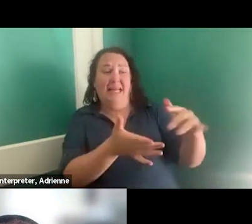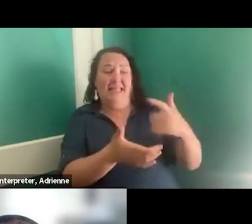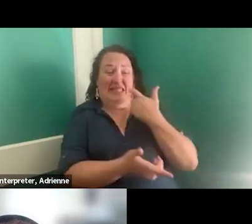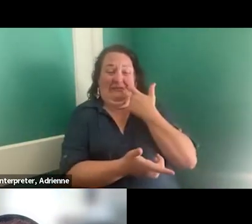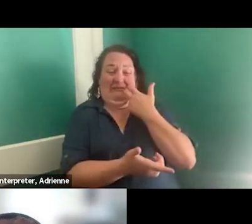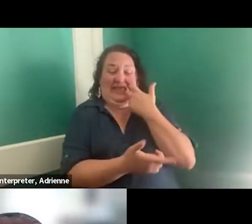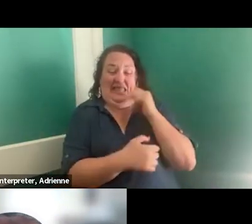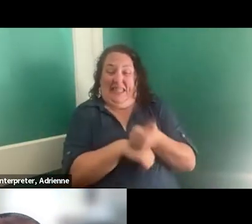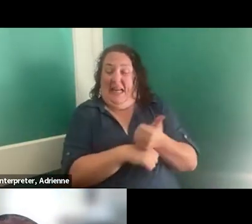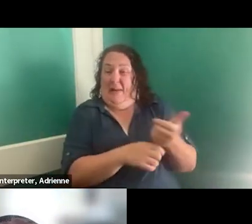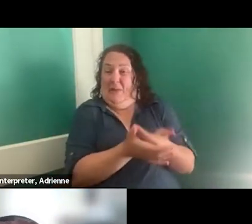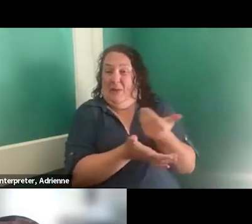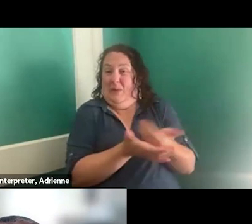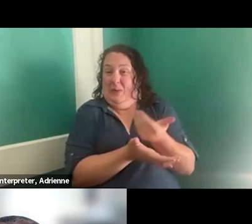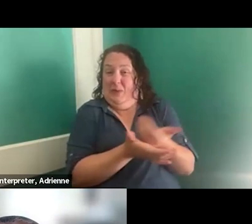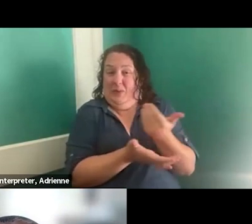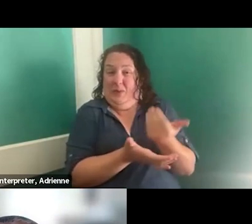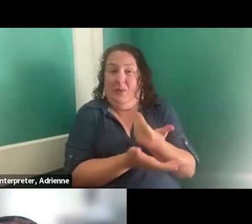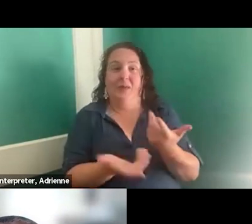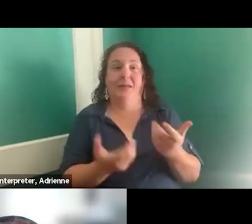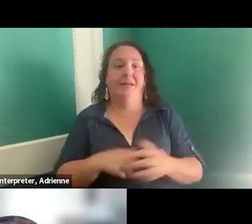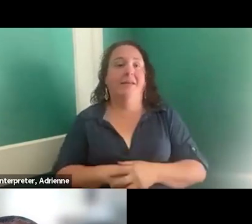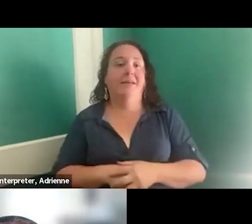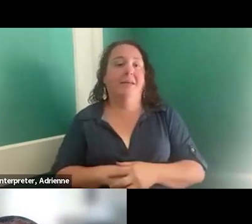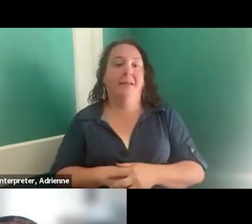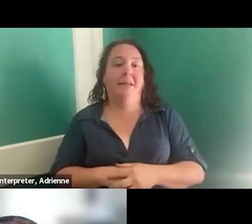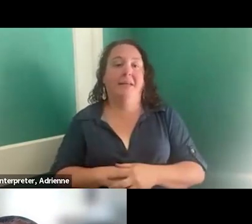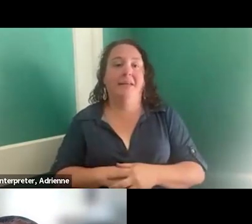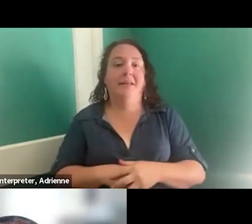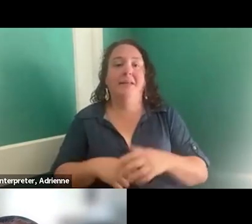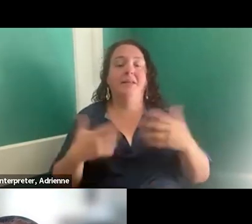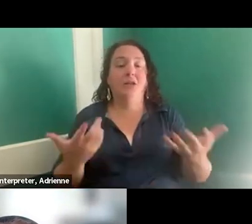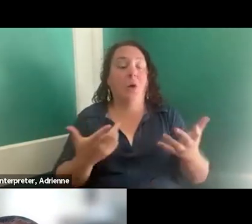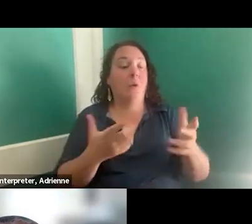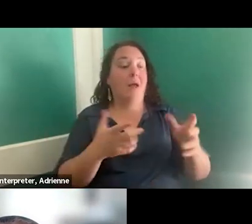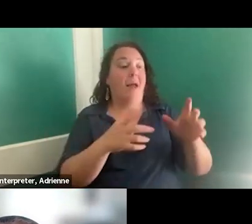Not everything about disability is disability studies.